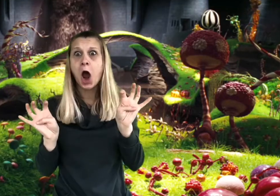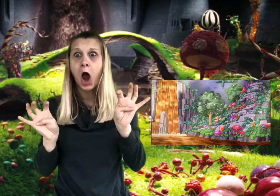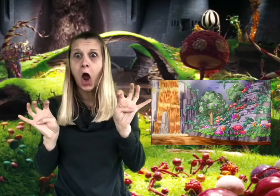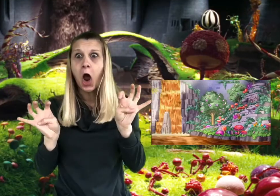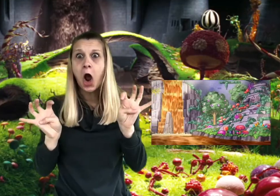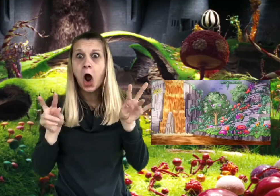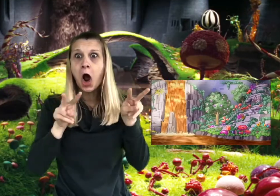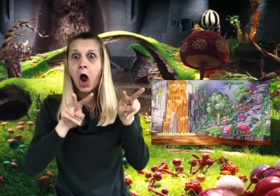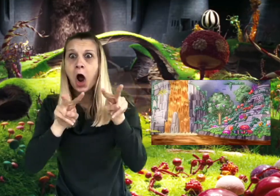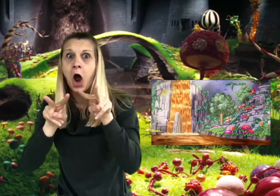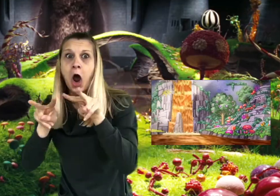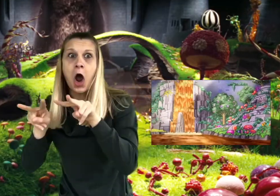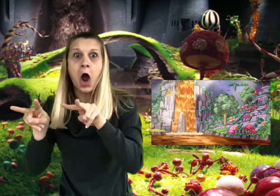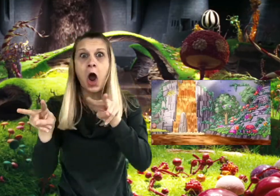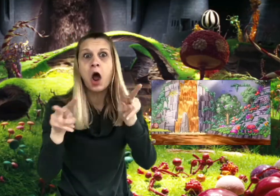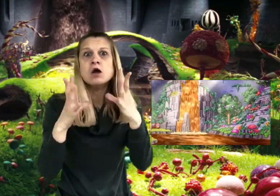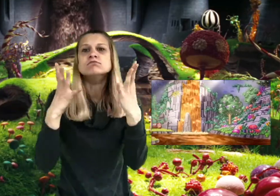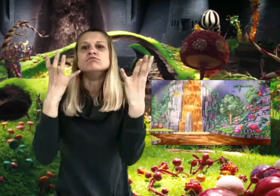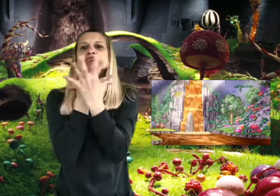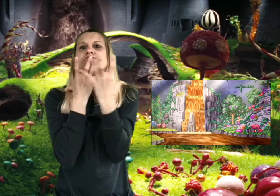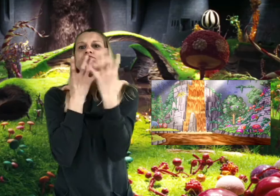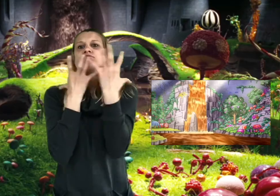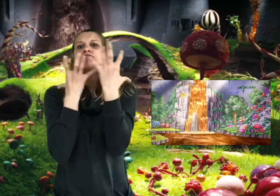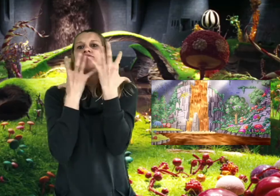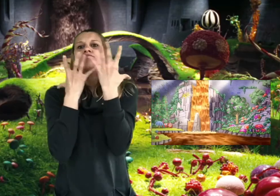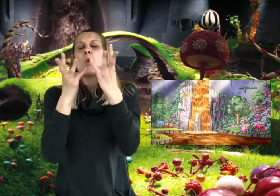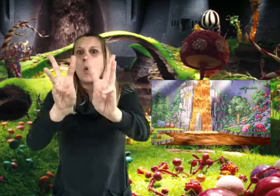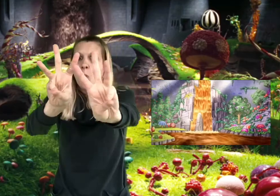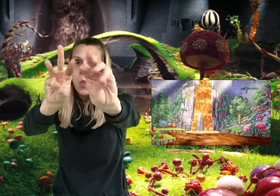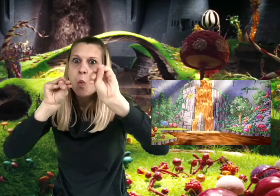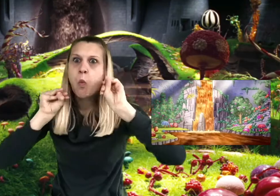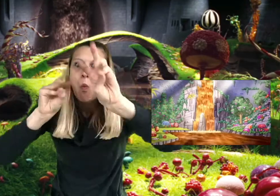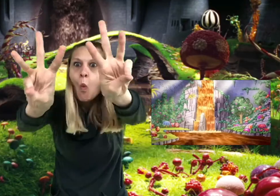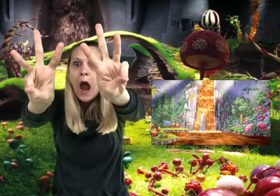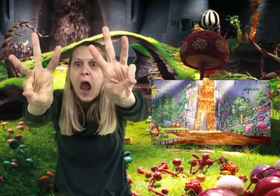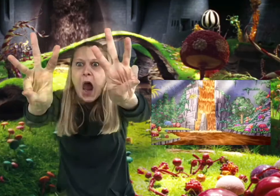Wow. The audience could not get over the astonishing view.